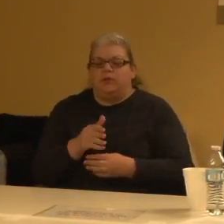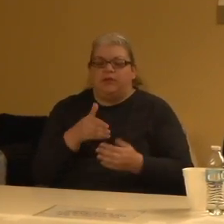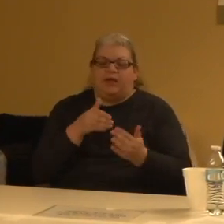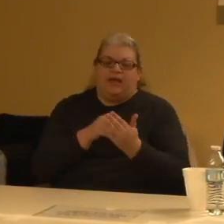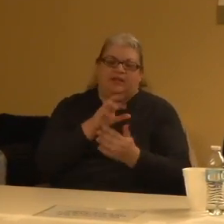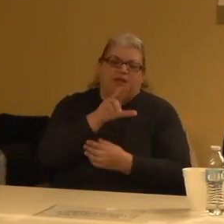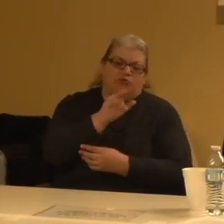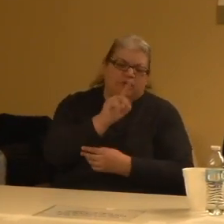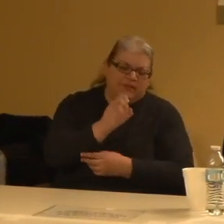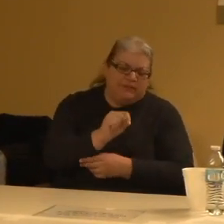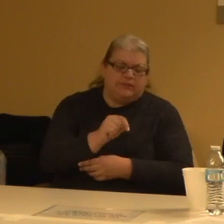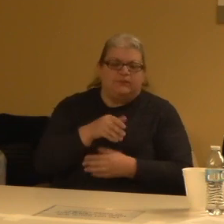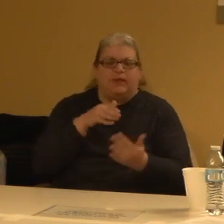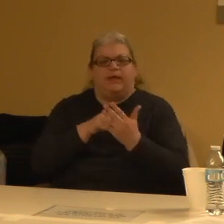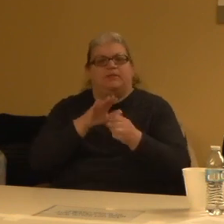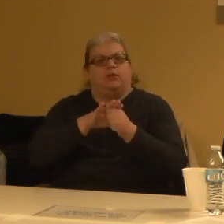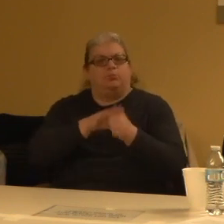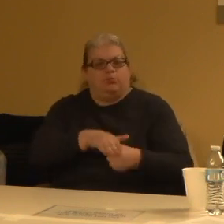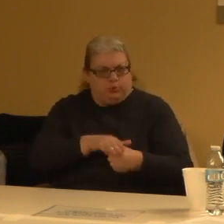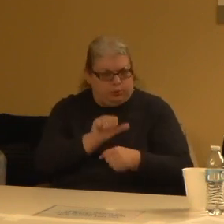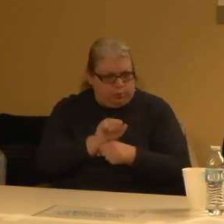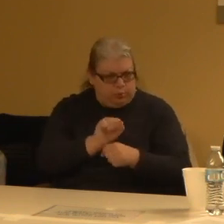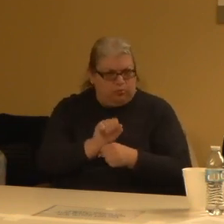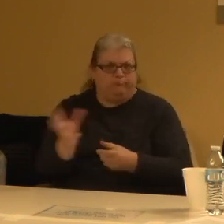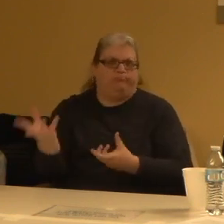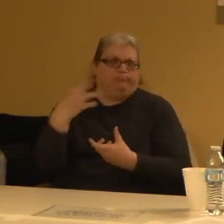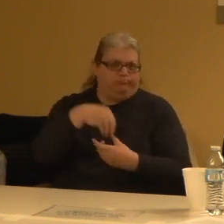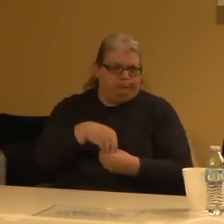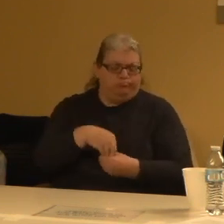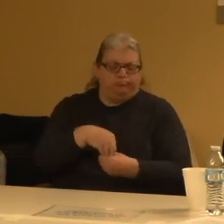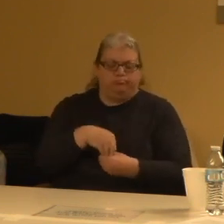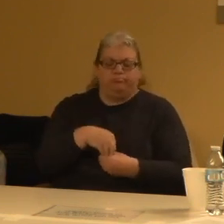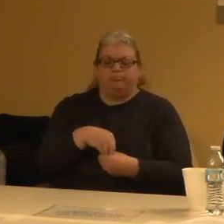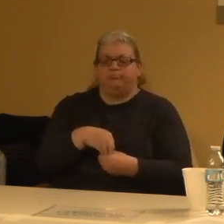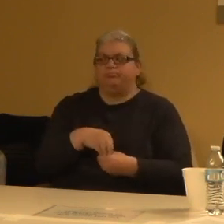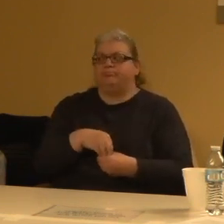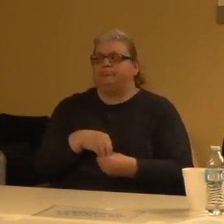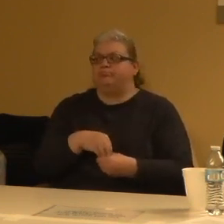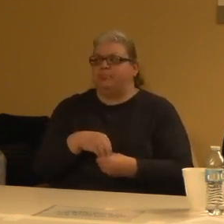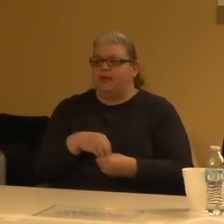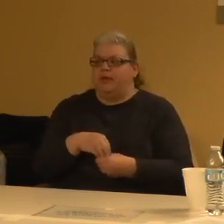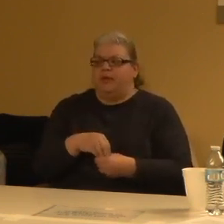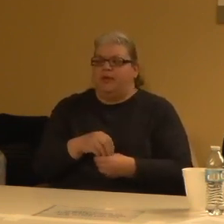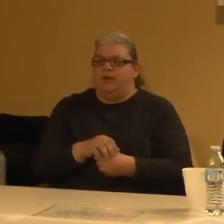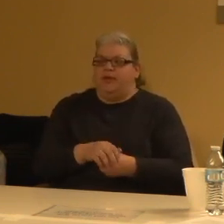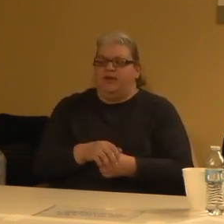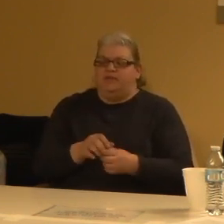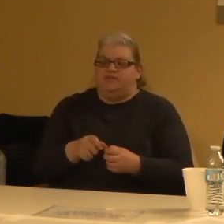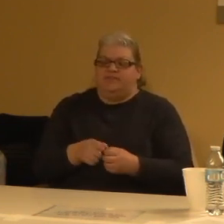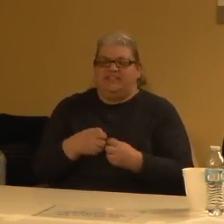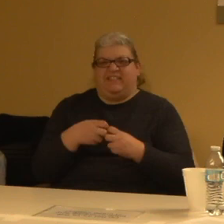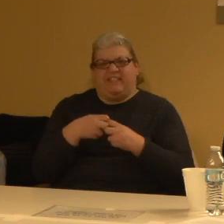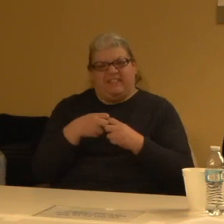anti-oppression work comes in, and the difficulty of actually doing it.